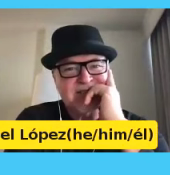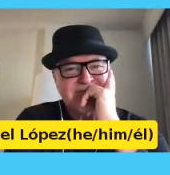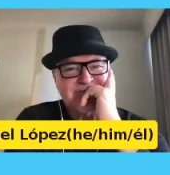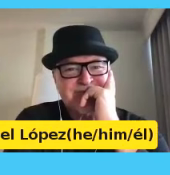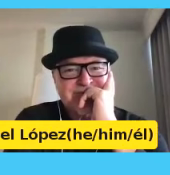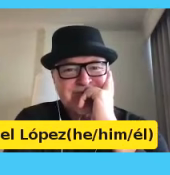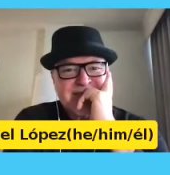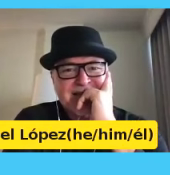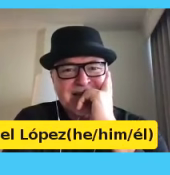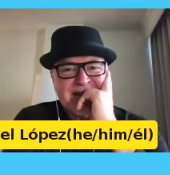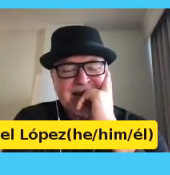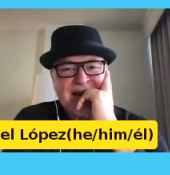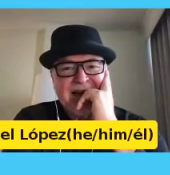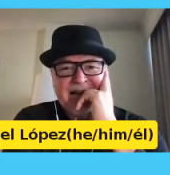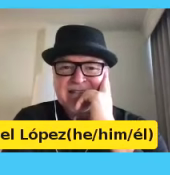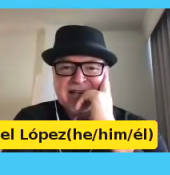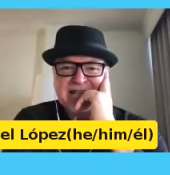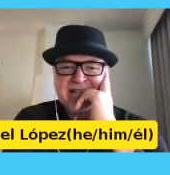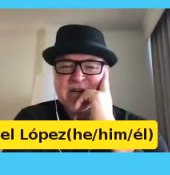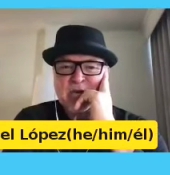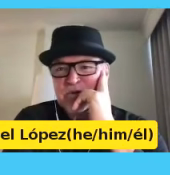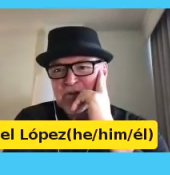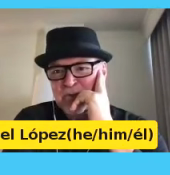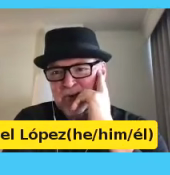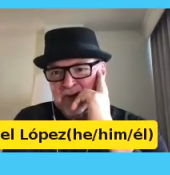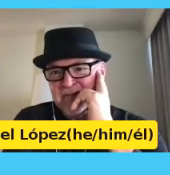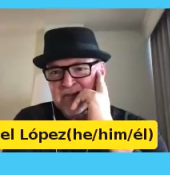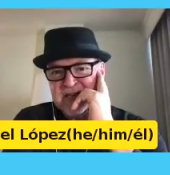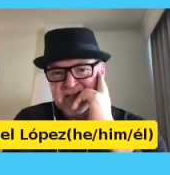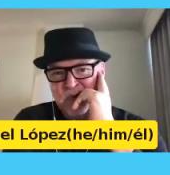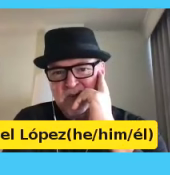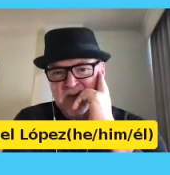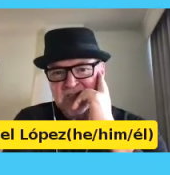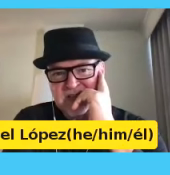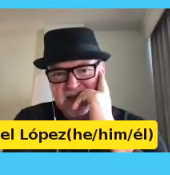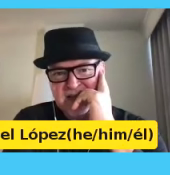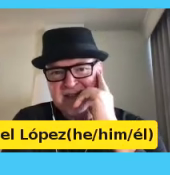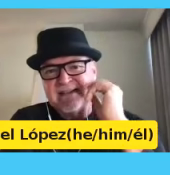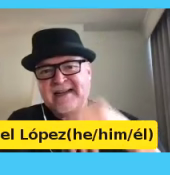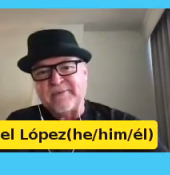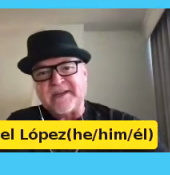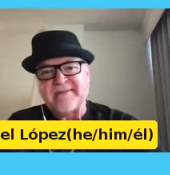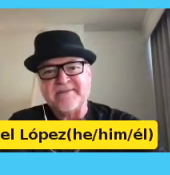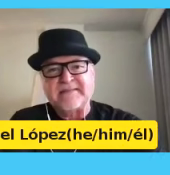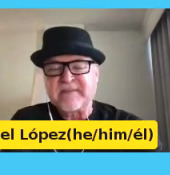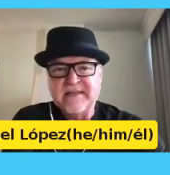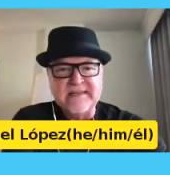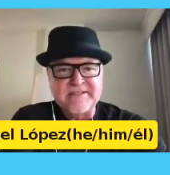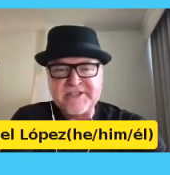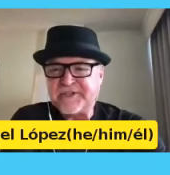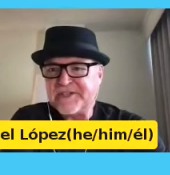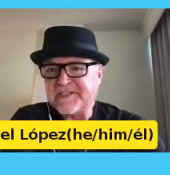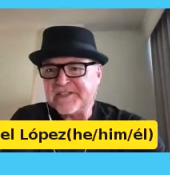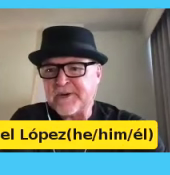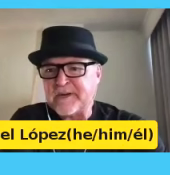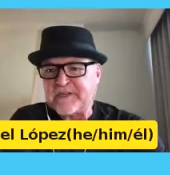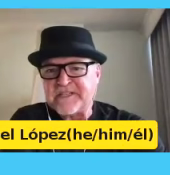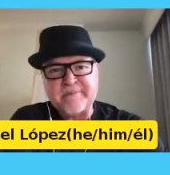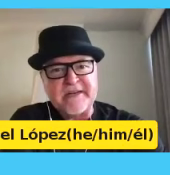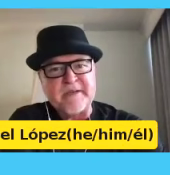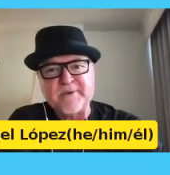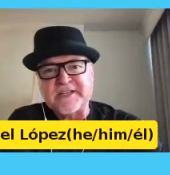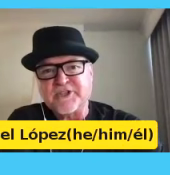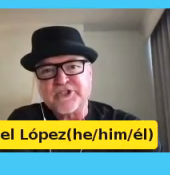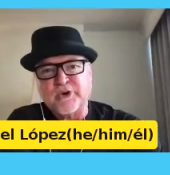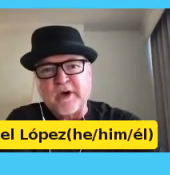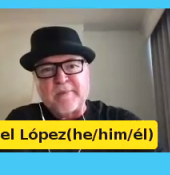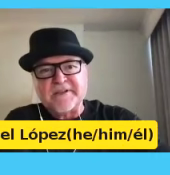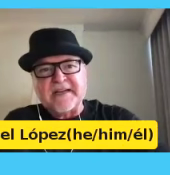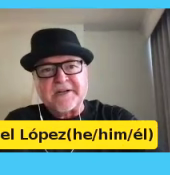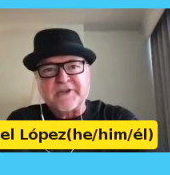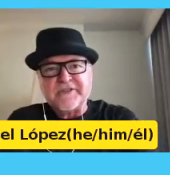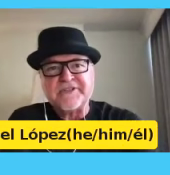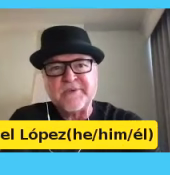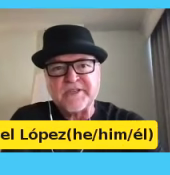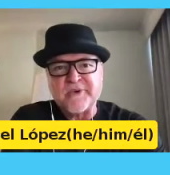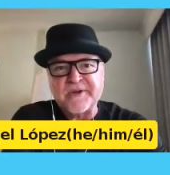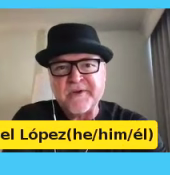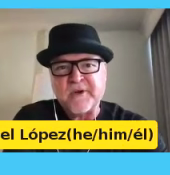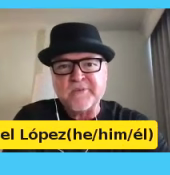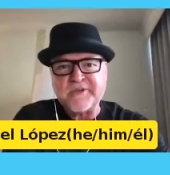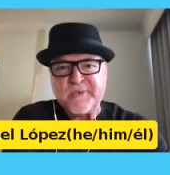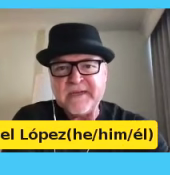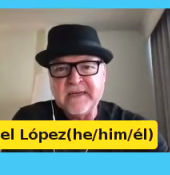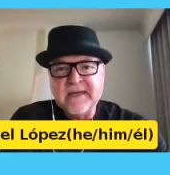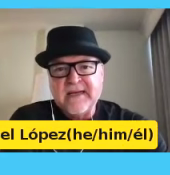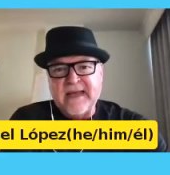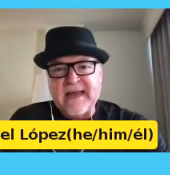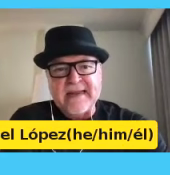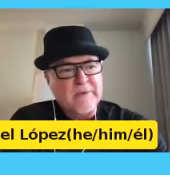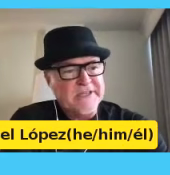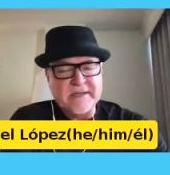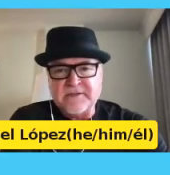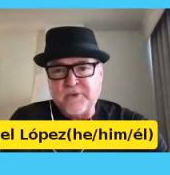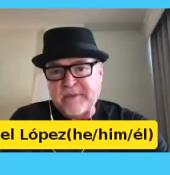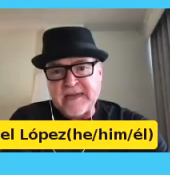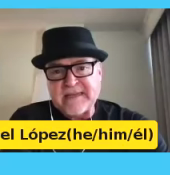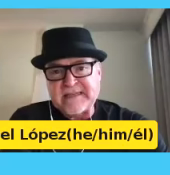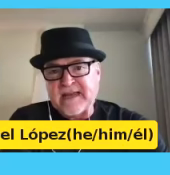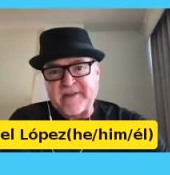making sure the colors aren't mixed up. Some will be delivering food and drinks. It's always great to have a group of 15-20 volunteers to help you out that day. Another picture. Here you go, we see some of the kids being also just, oversight by some of the adults, they're